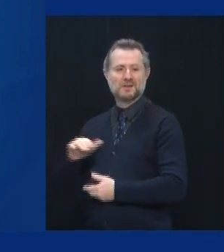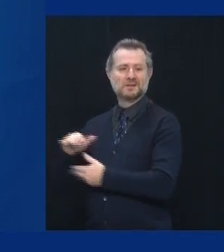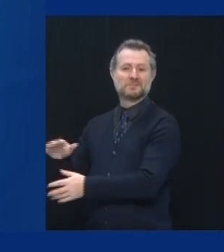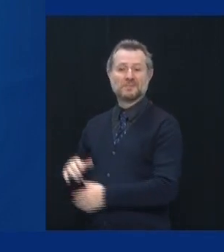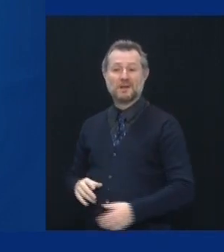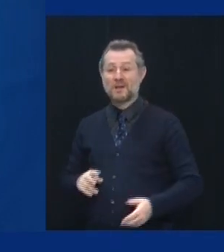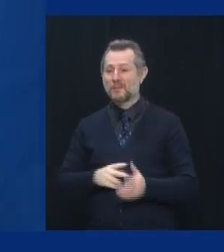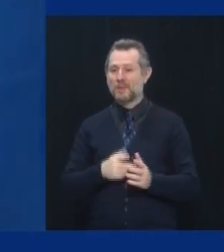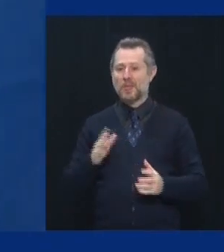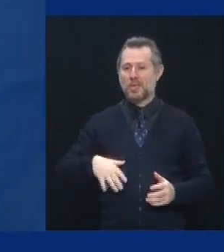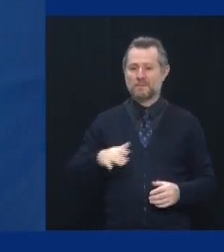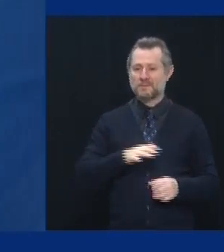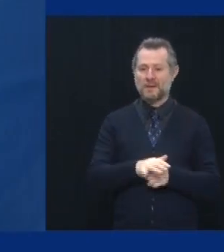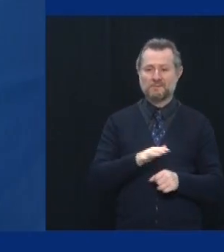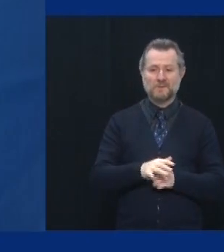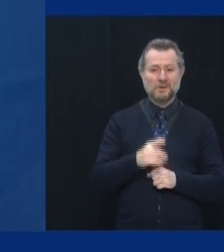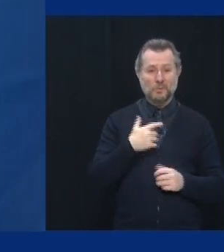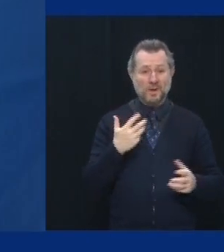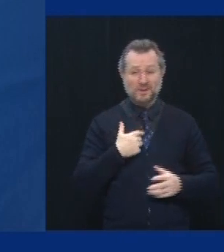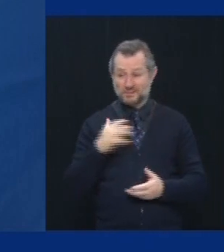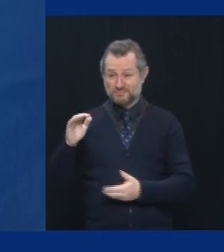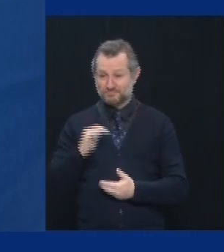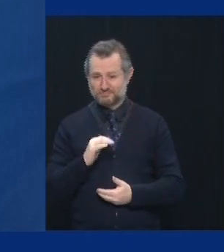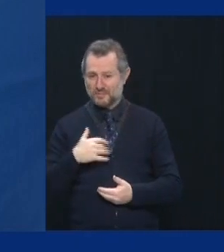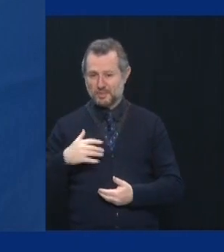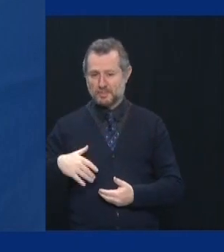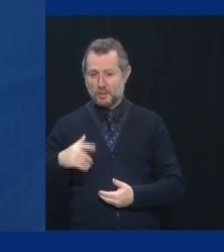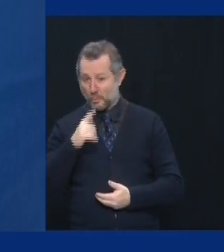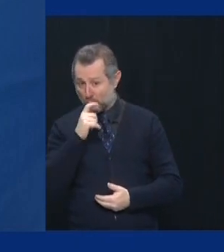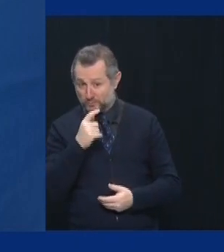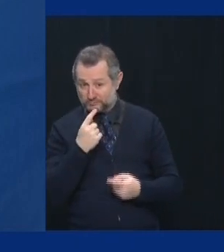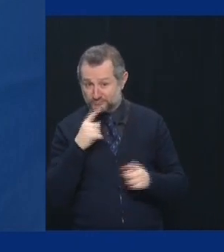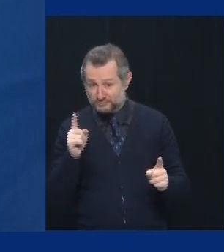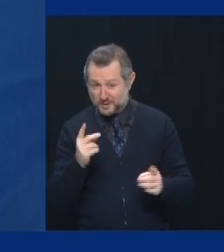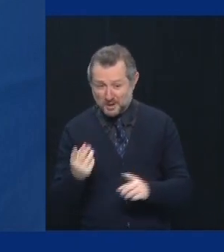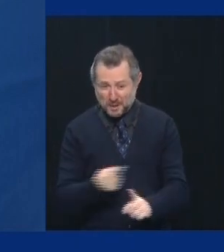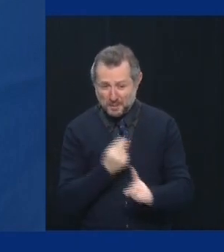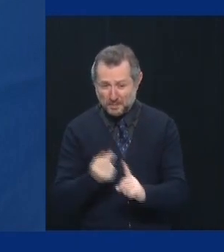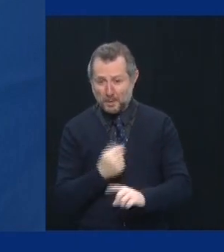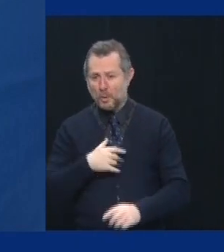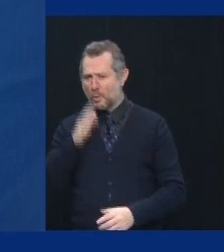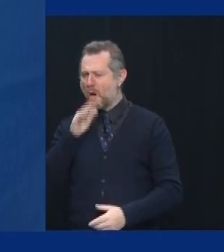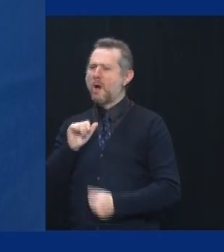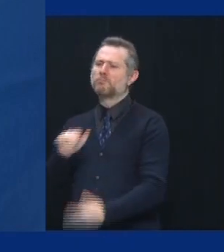AGAIN, FACILITIES WITH LOWER VACCINATION RATES WILL GET LESS OF THE NEW ALLOCATION. OUR ALLOCATION IS NOWHERE NEAR